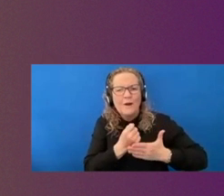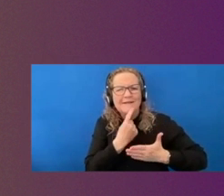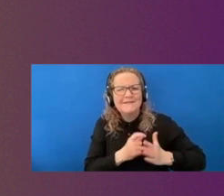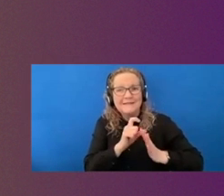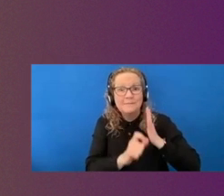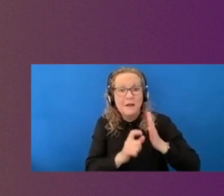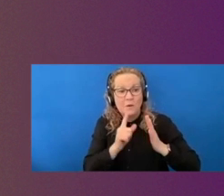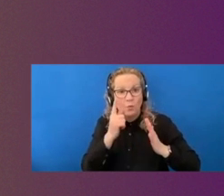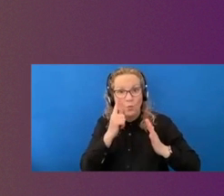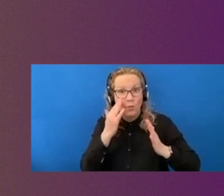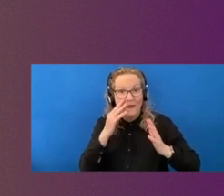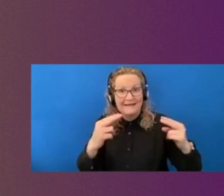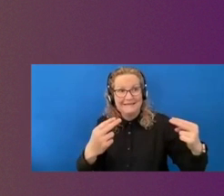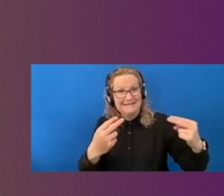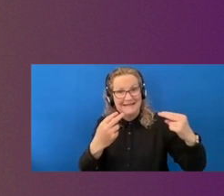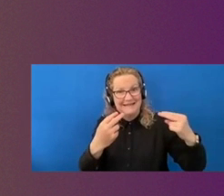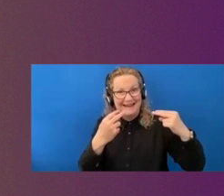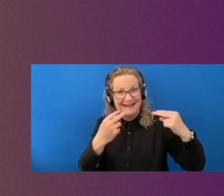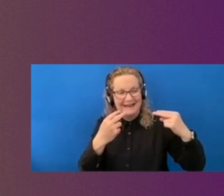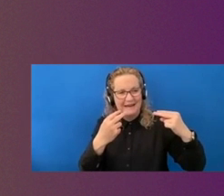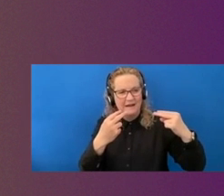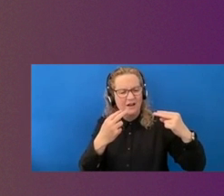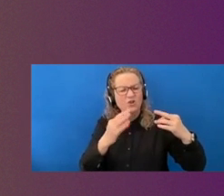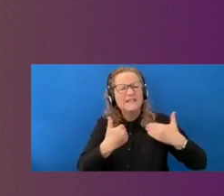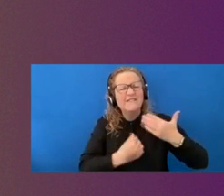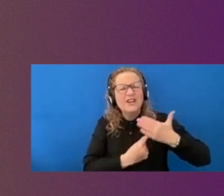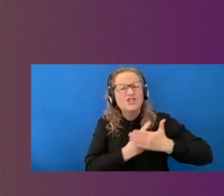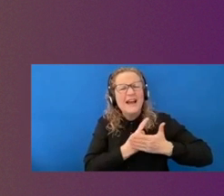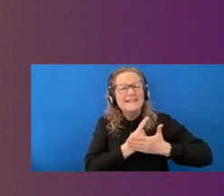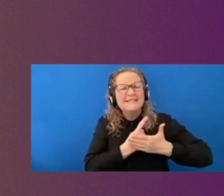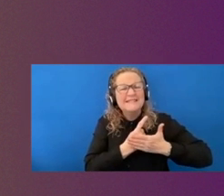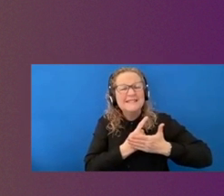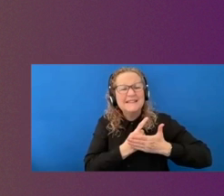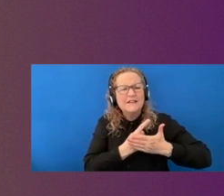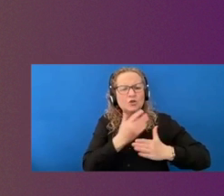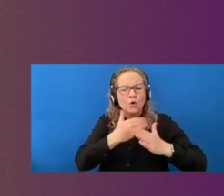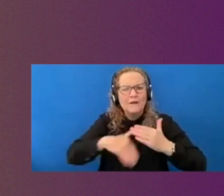me a chance to work in an environment surrounded by people without disabilities or really people